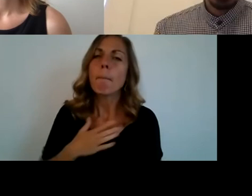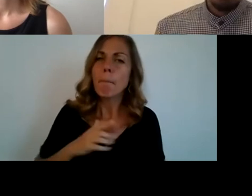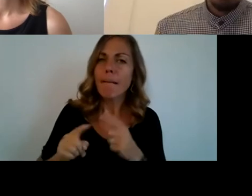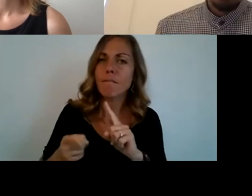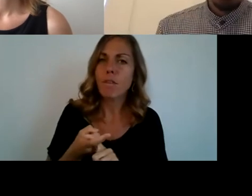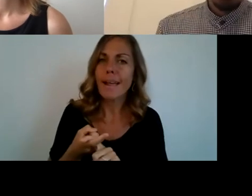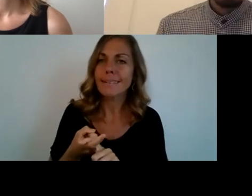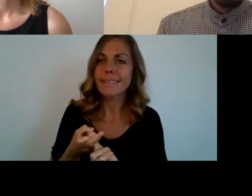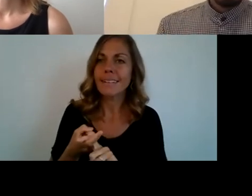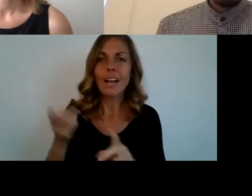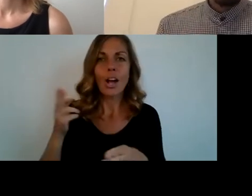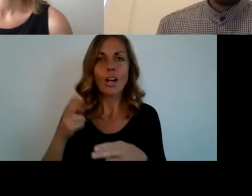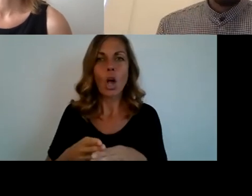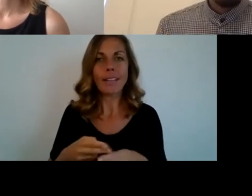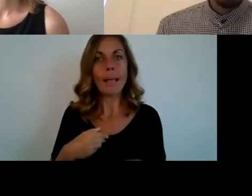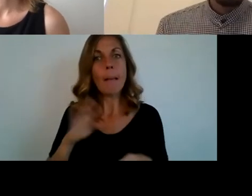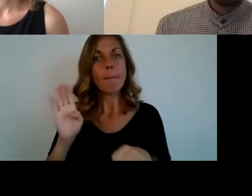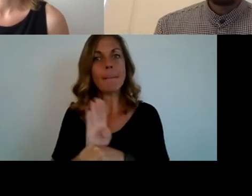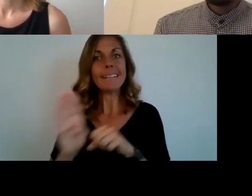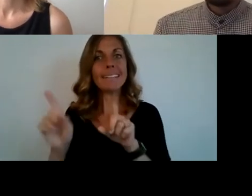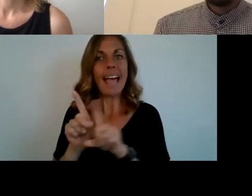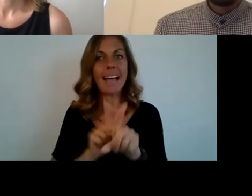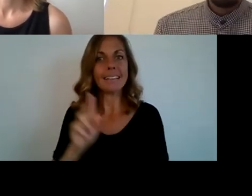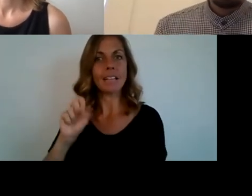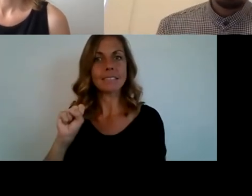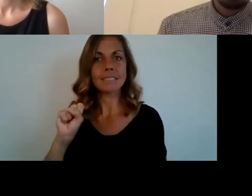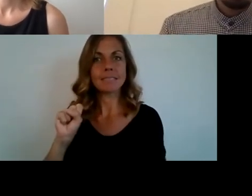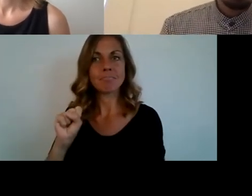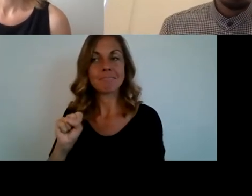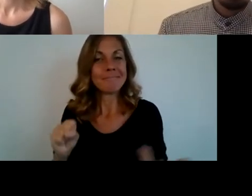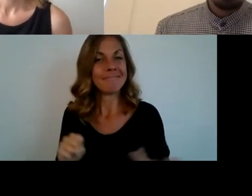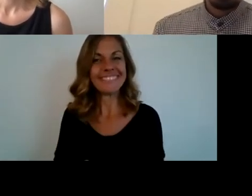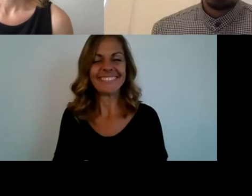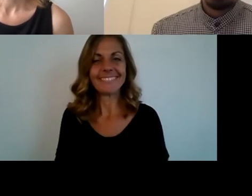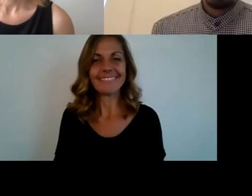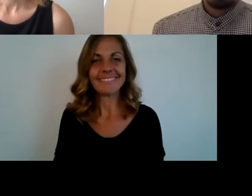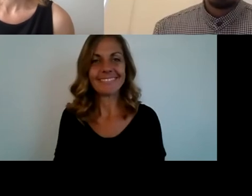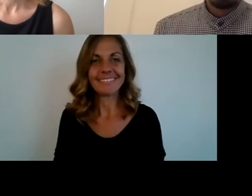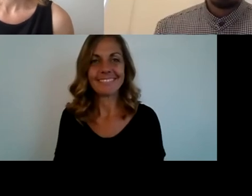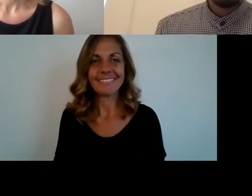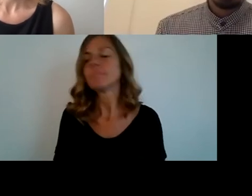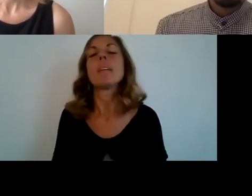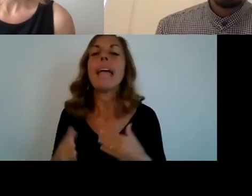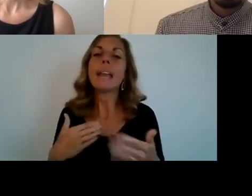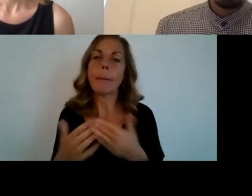I really like. Lovely. There's a lot we can do. But Ulysses and Rachel, I would love to